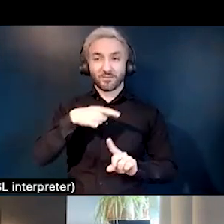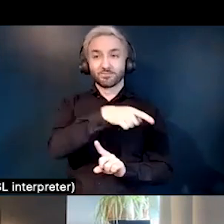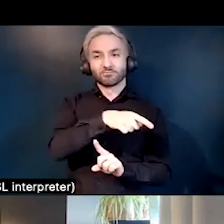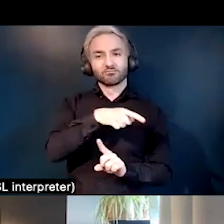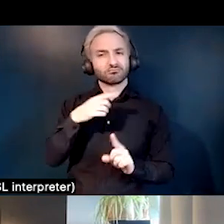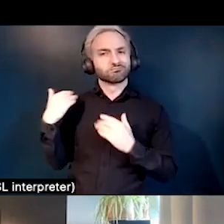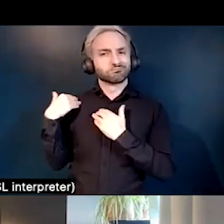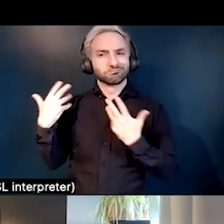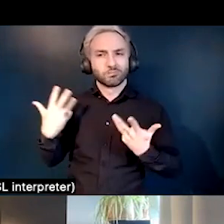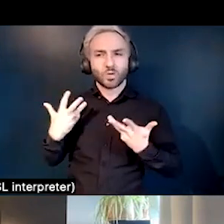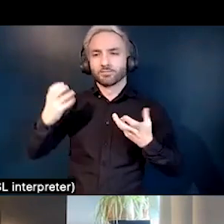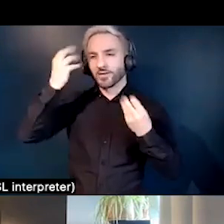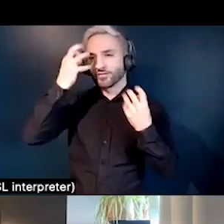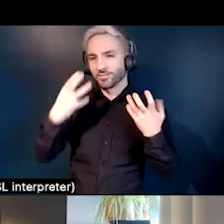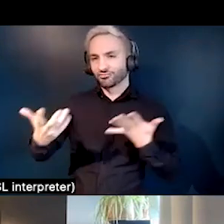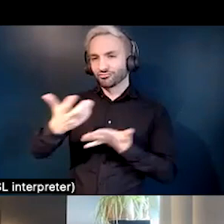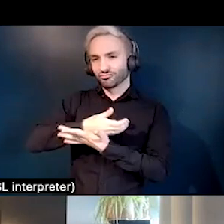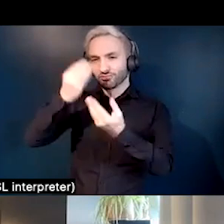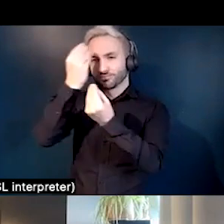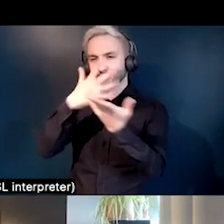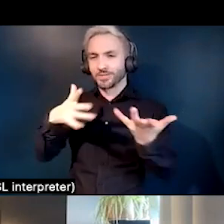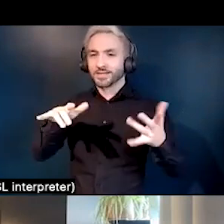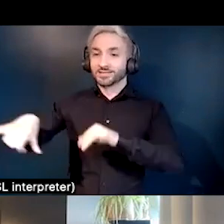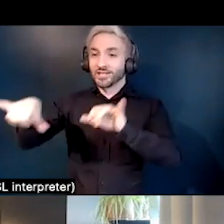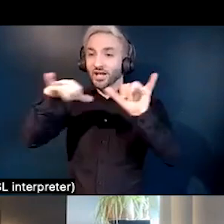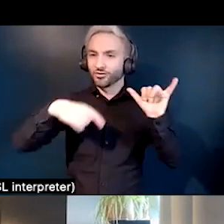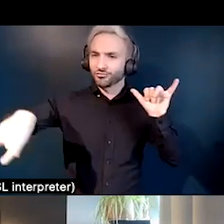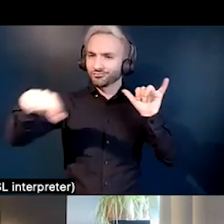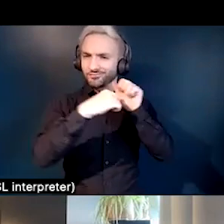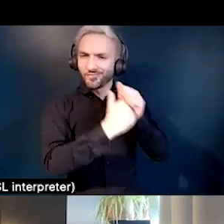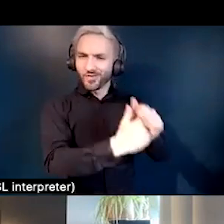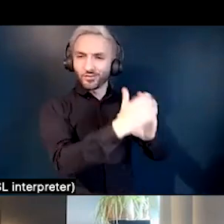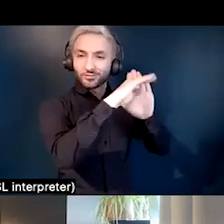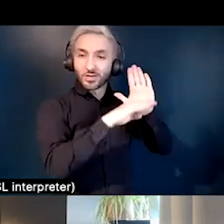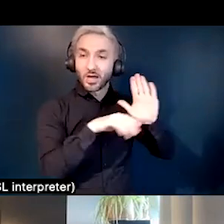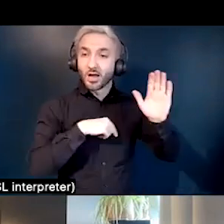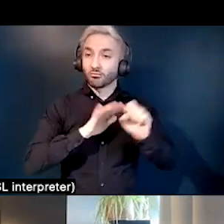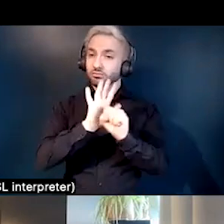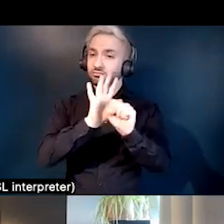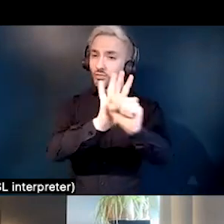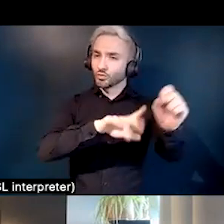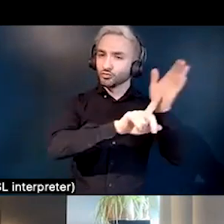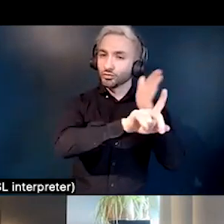implements standards, and conducts research to benefit the book publishing supply chain. Before